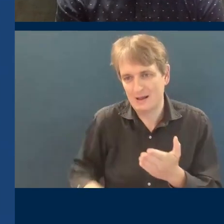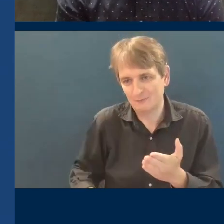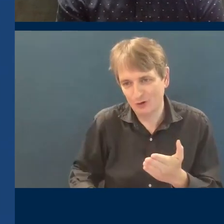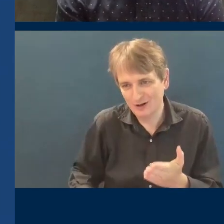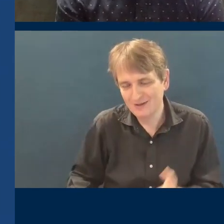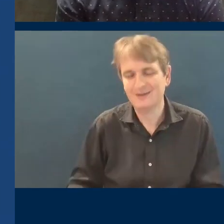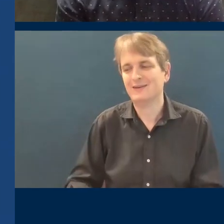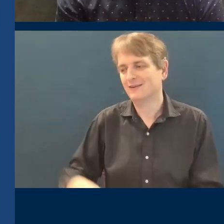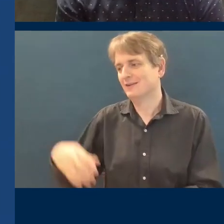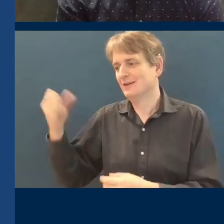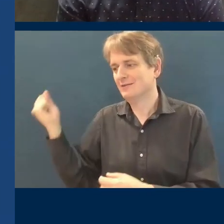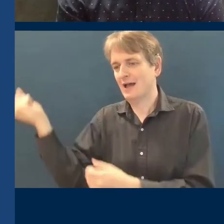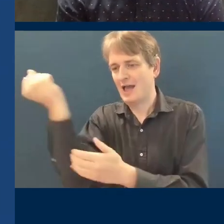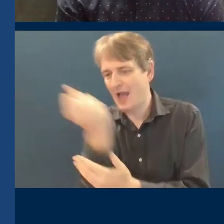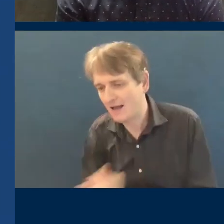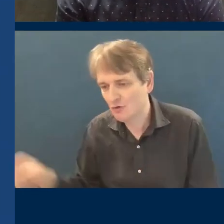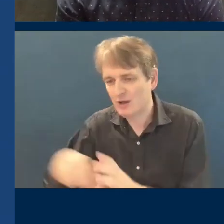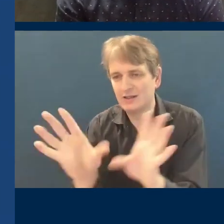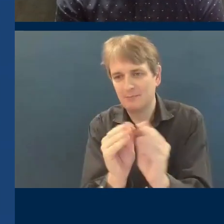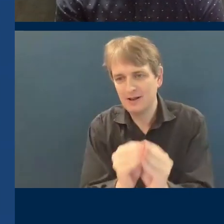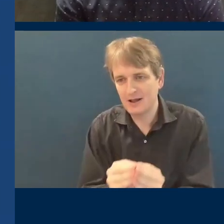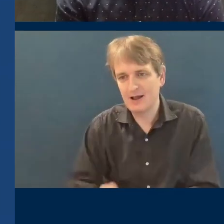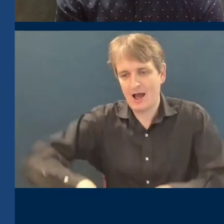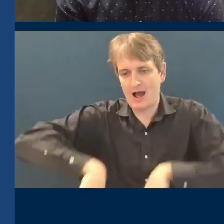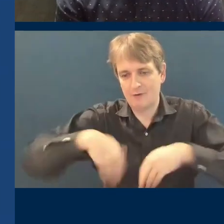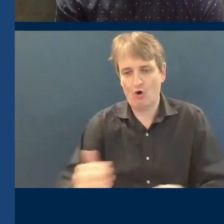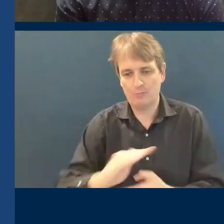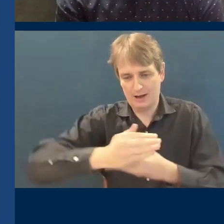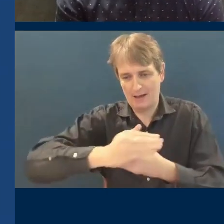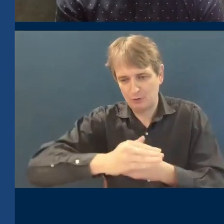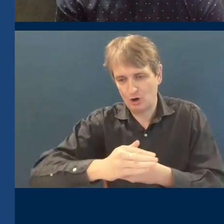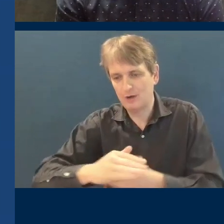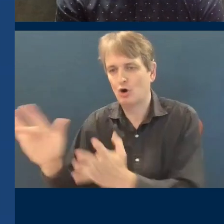Regardless, it's really beneficial for them that way. Everyone in the meeting